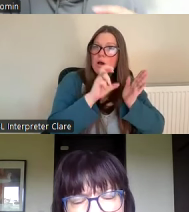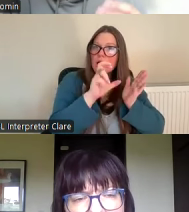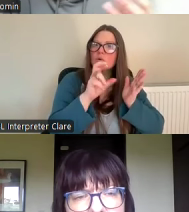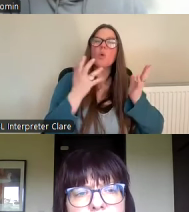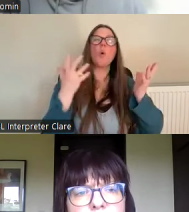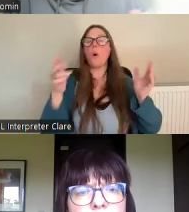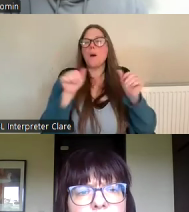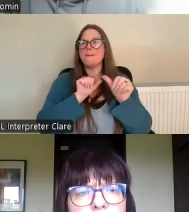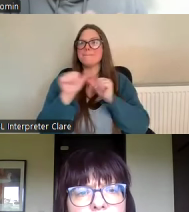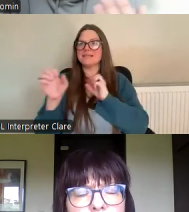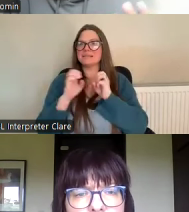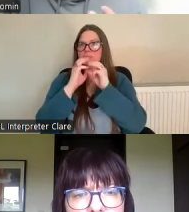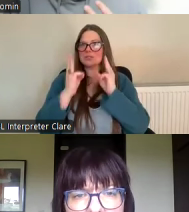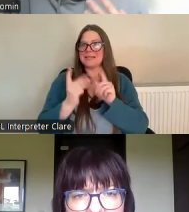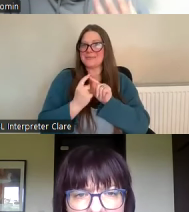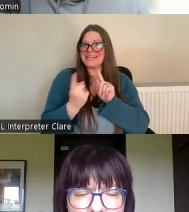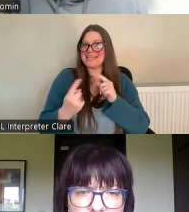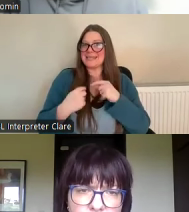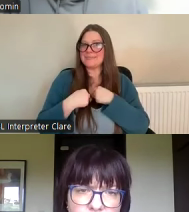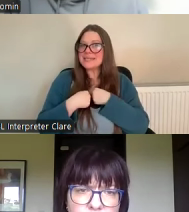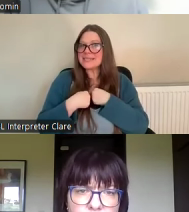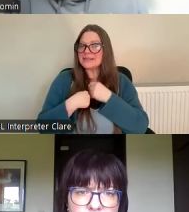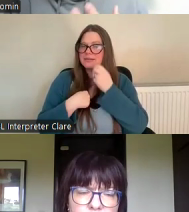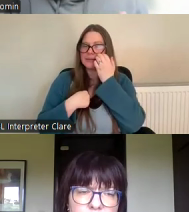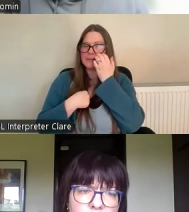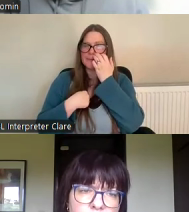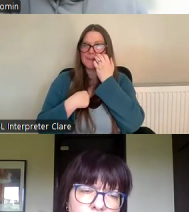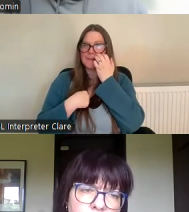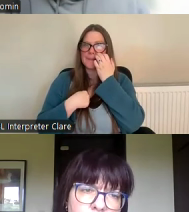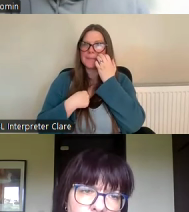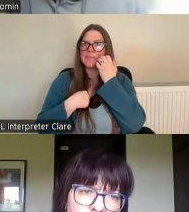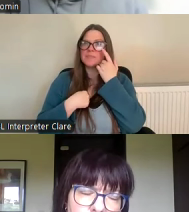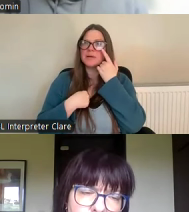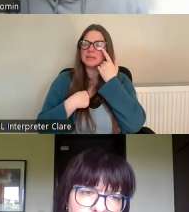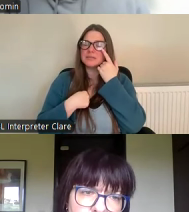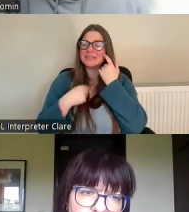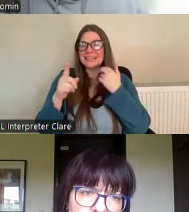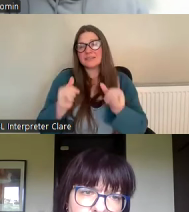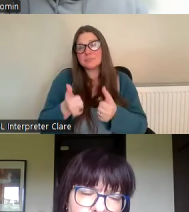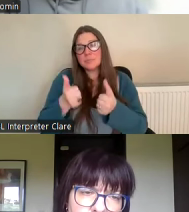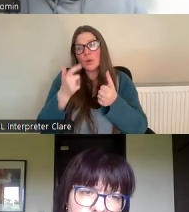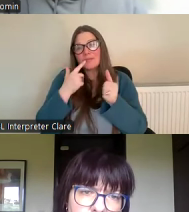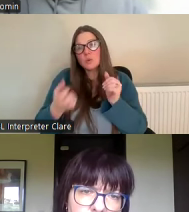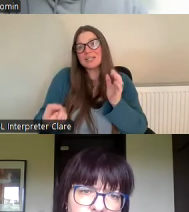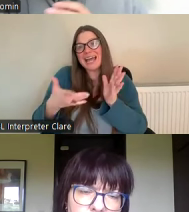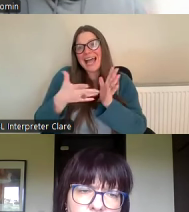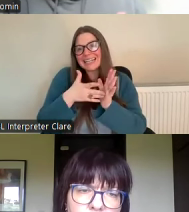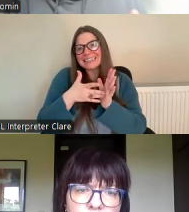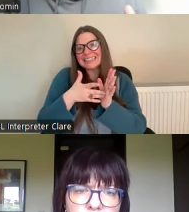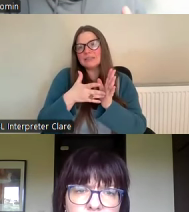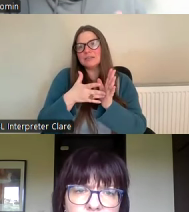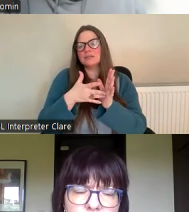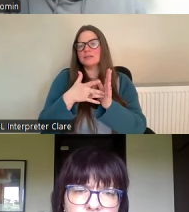Within our headlines, it's great if we can put in something about the locality, whether it's in a headline,